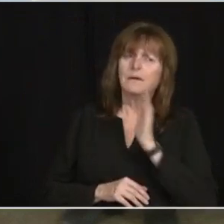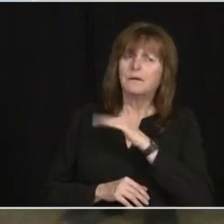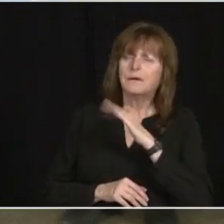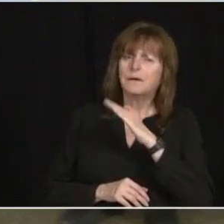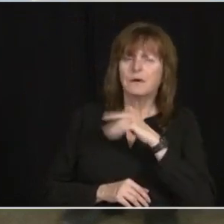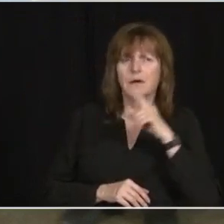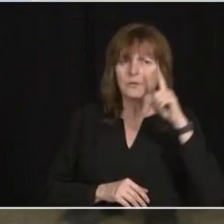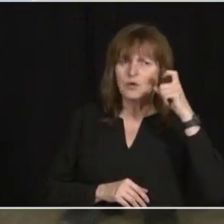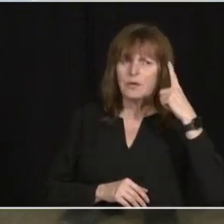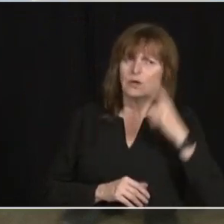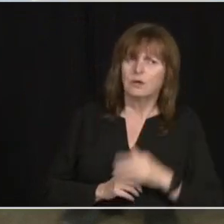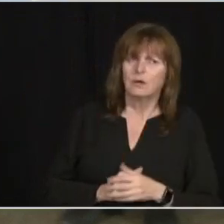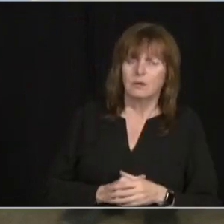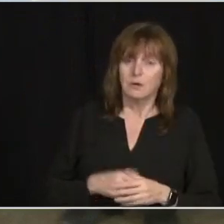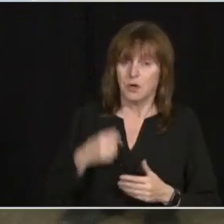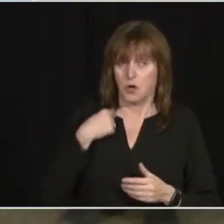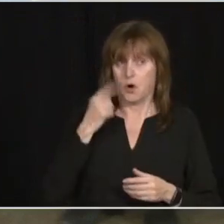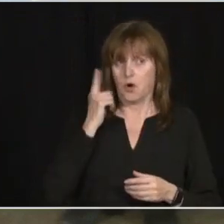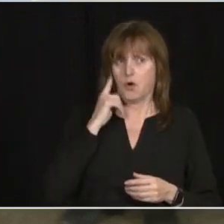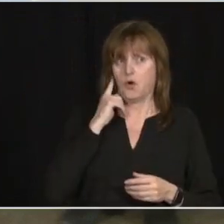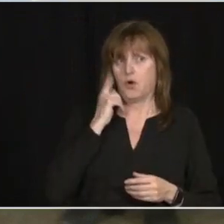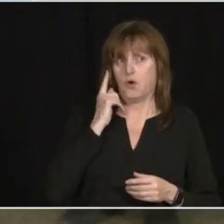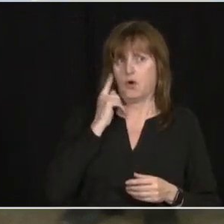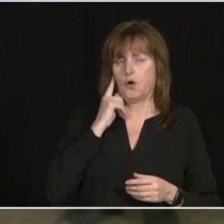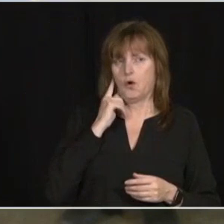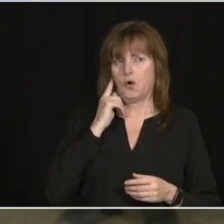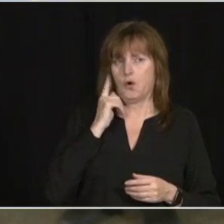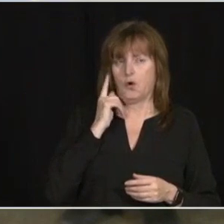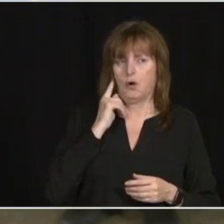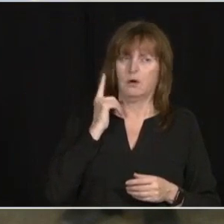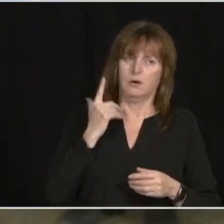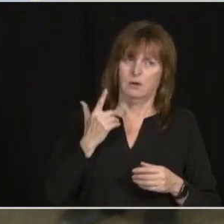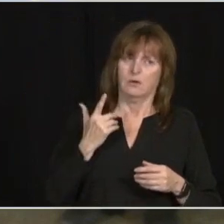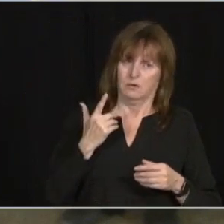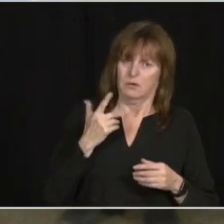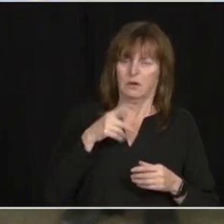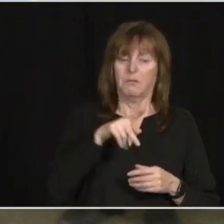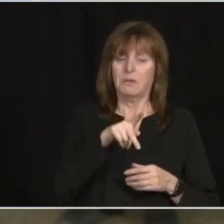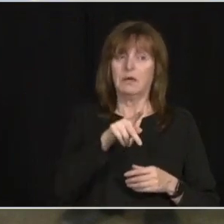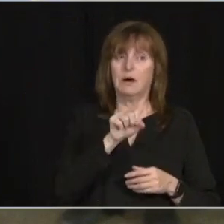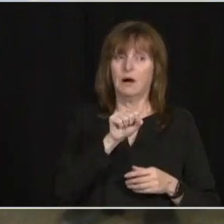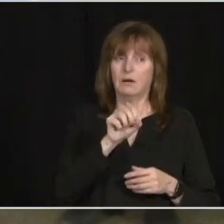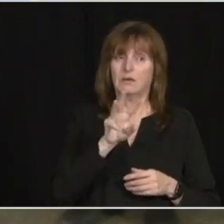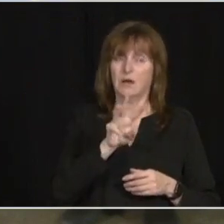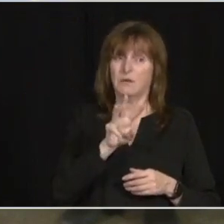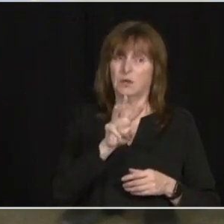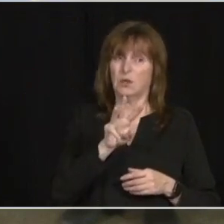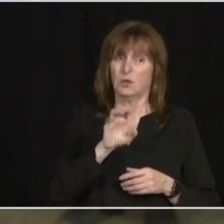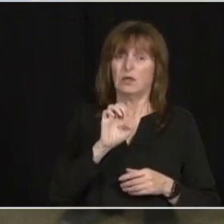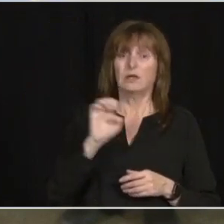a personal support worker in Scarborough has died from COVID-19. Her husband is devastated and we're hearing